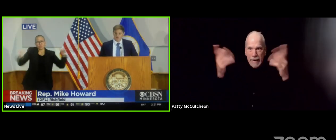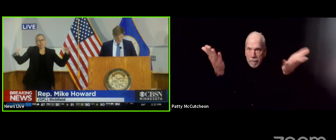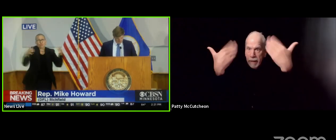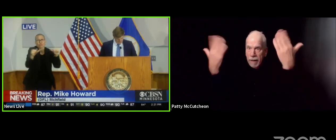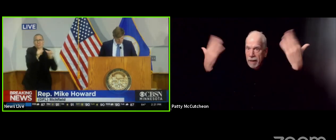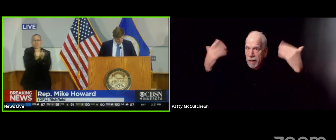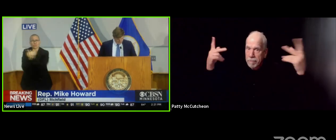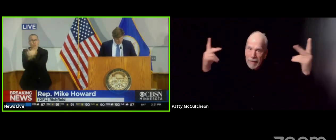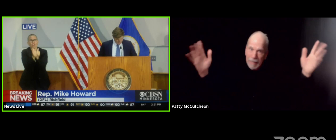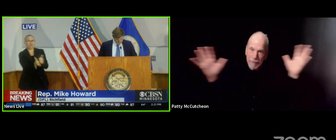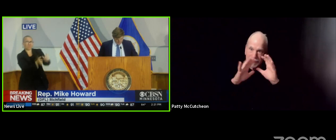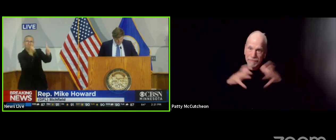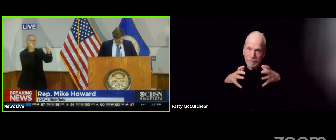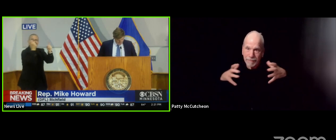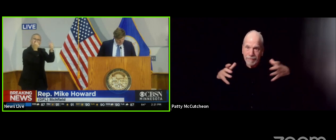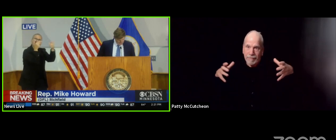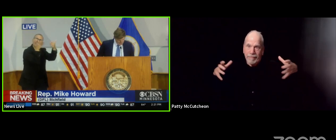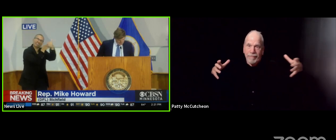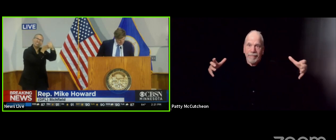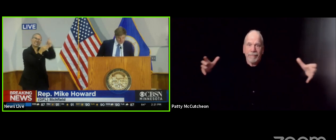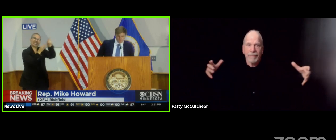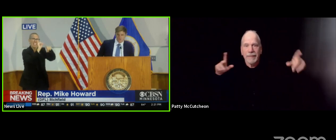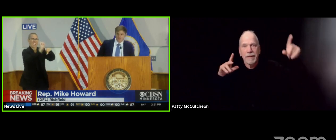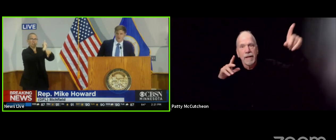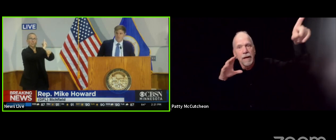TO PROTECT THEIR PROFITS. AND LET'S JUST BE CLEAR ABOUT